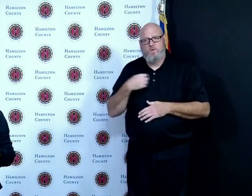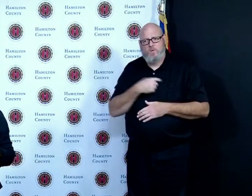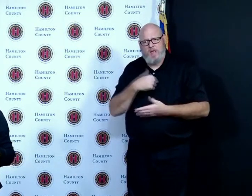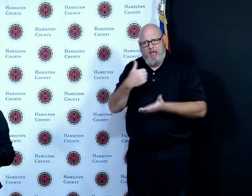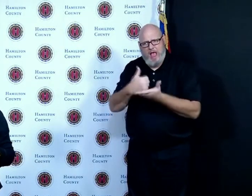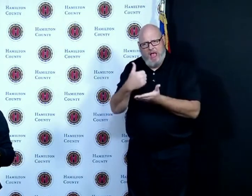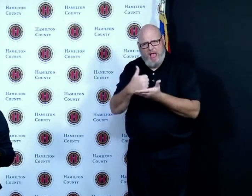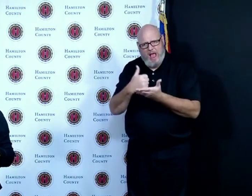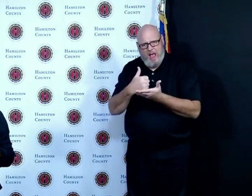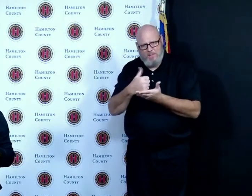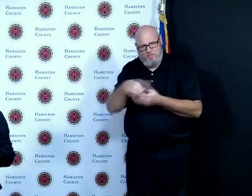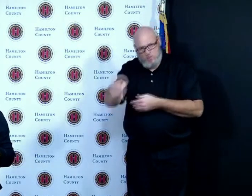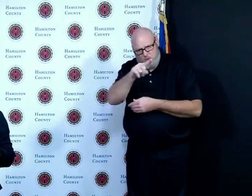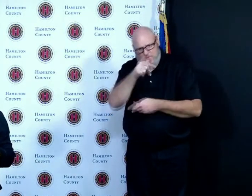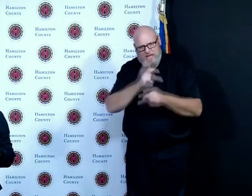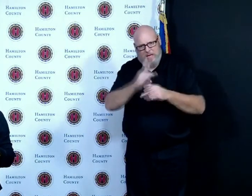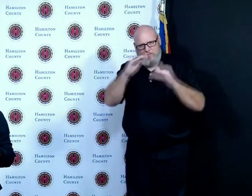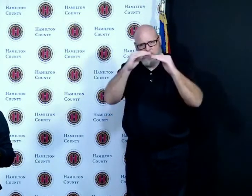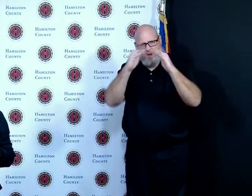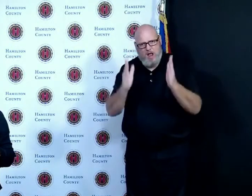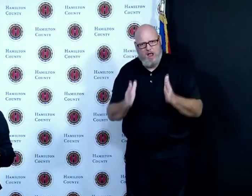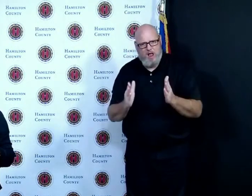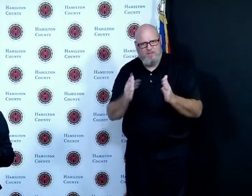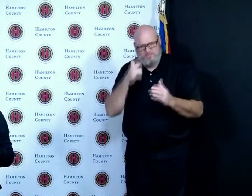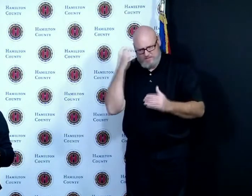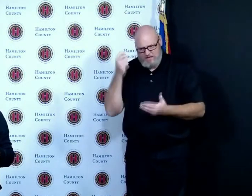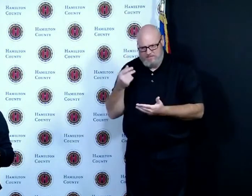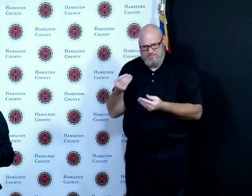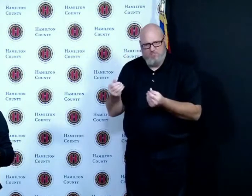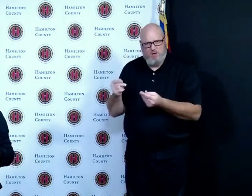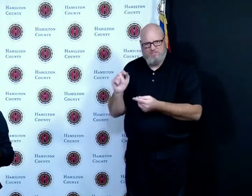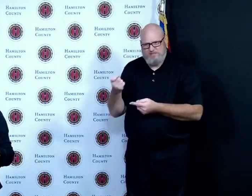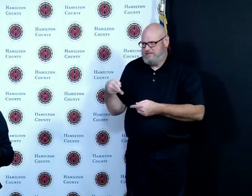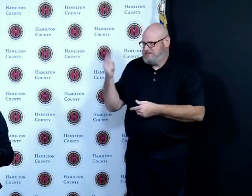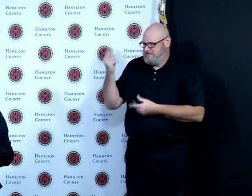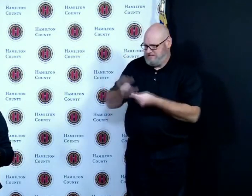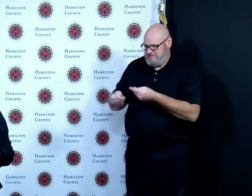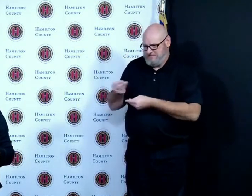County schools have you guys been facing any challenges with logistics or planning or